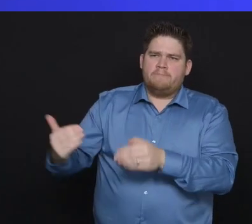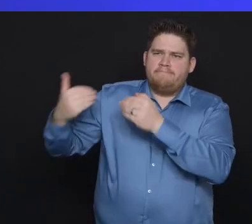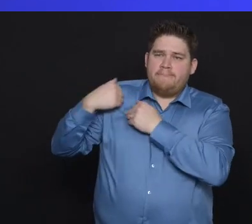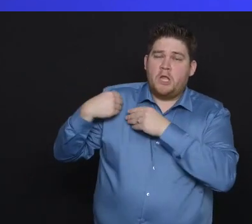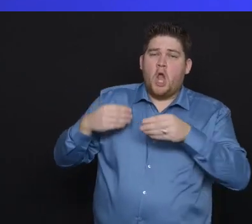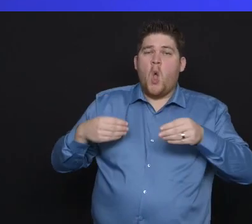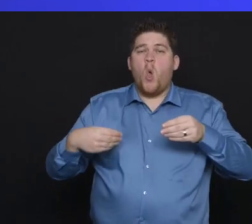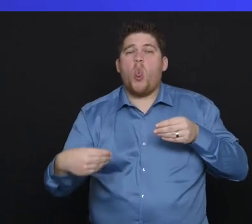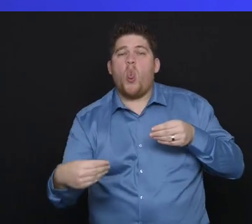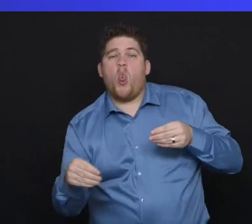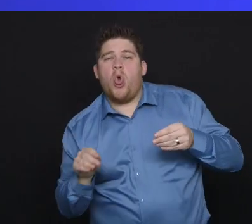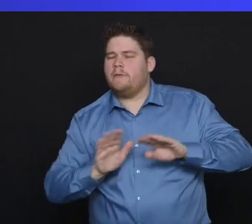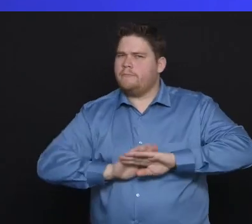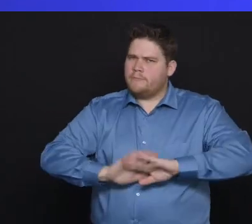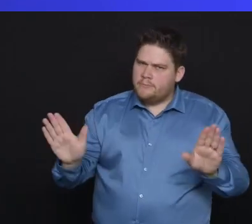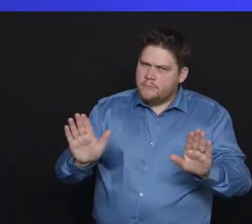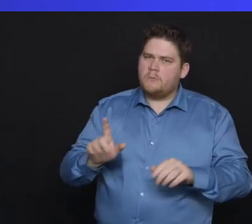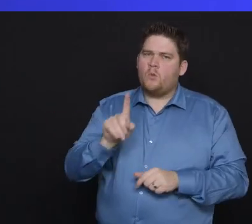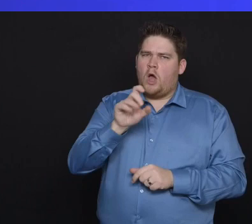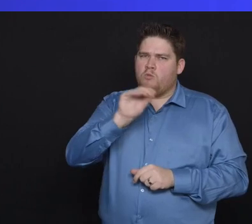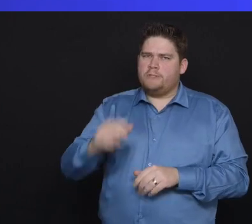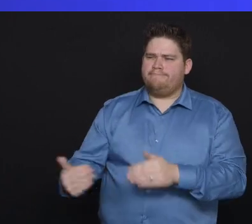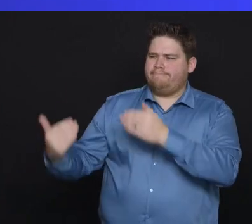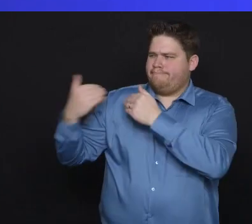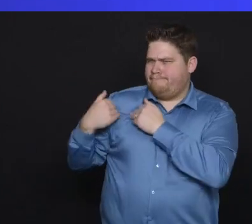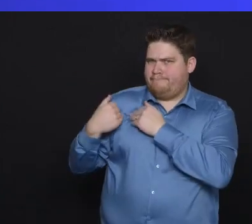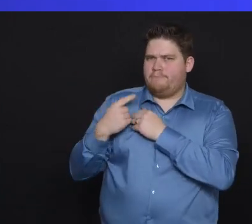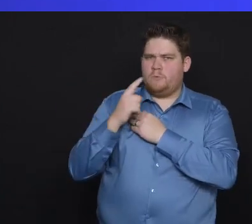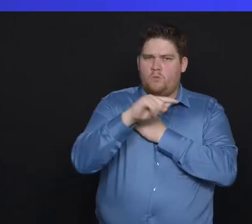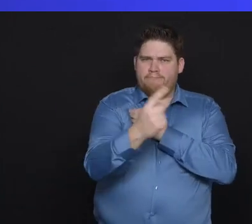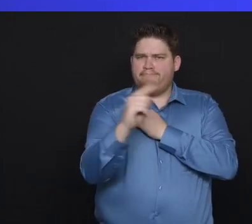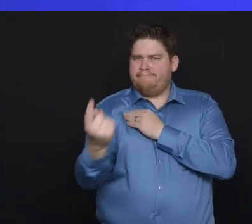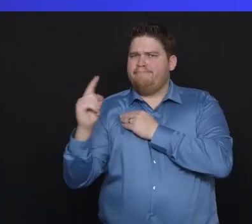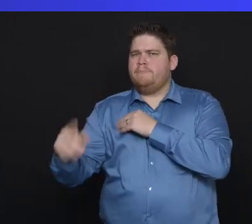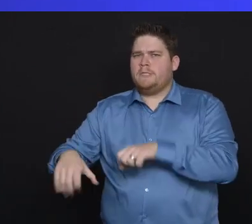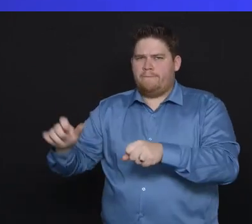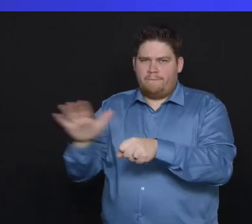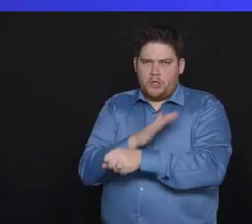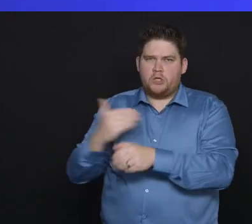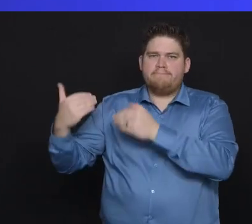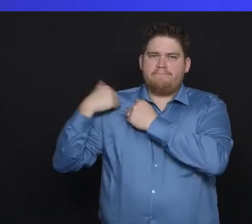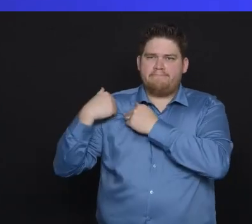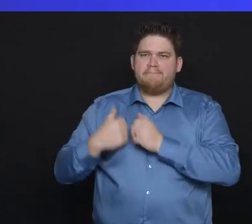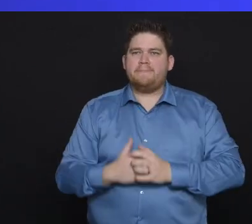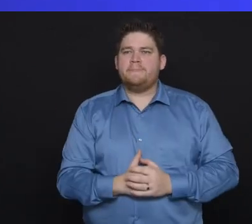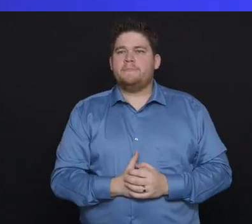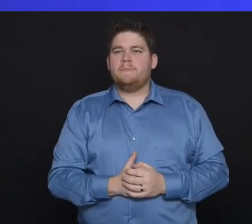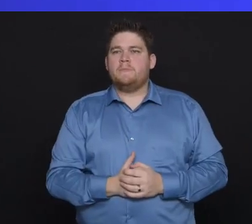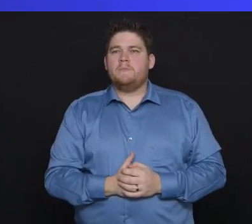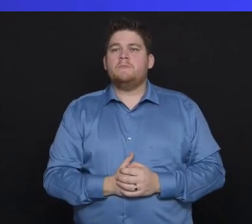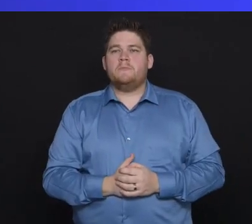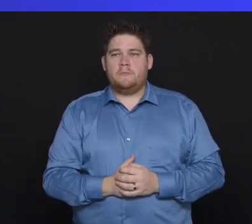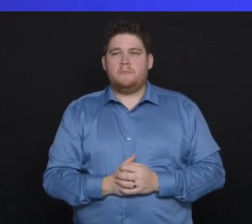projections. Bend the curve. And that's how we express our solidarity with the people in